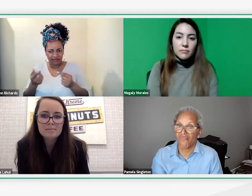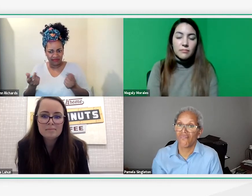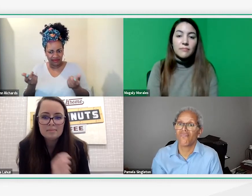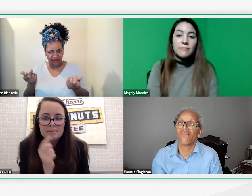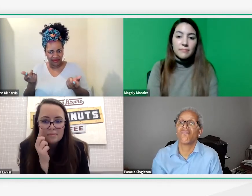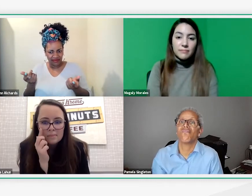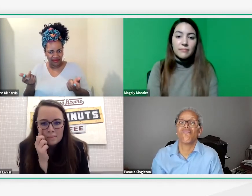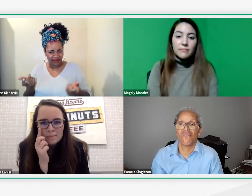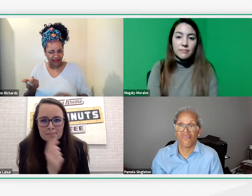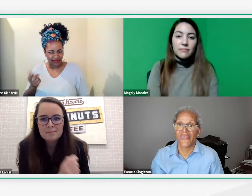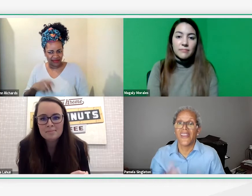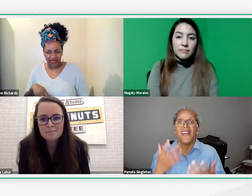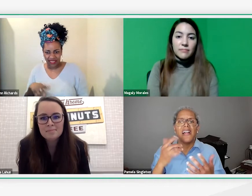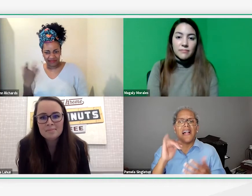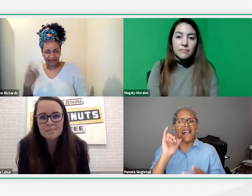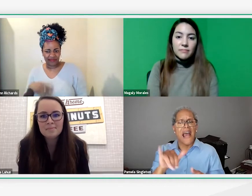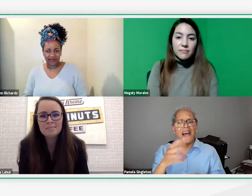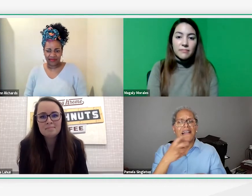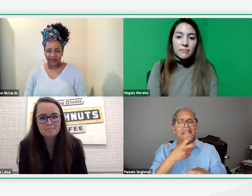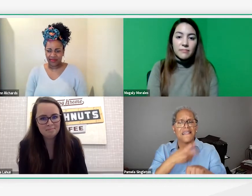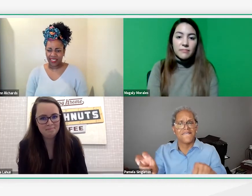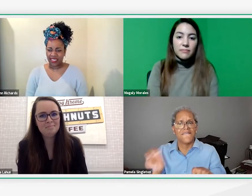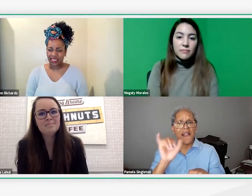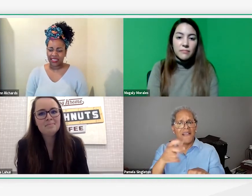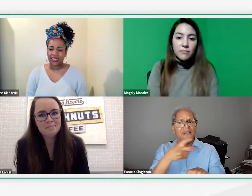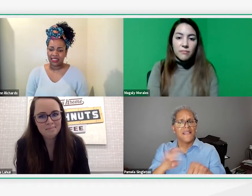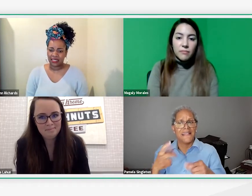which means I will have less money to spend throughout the year. Any advice on that?